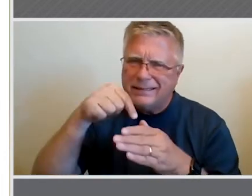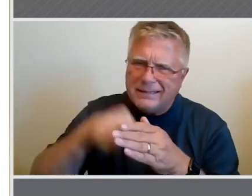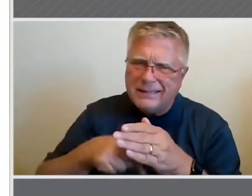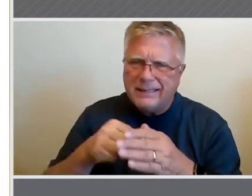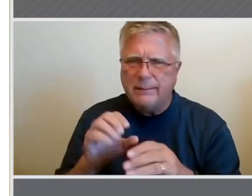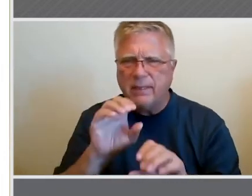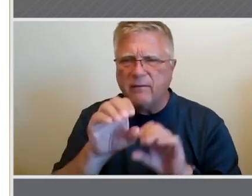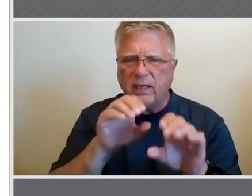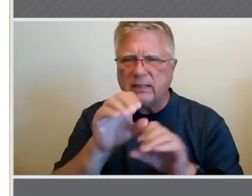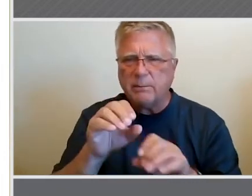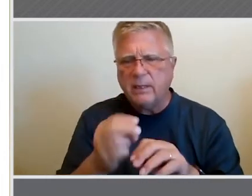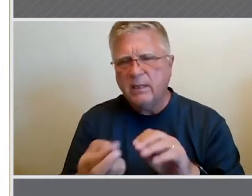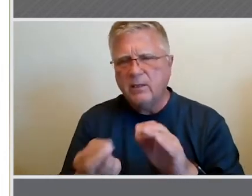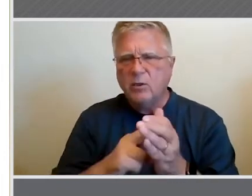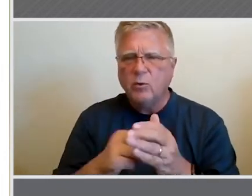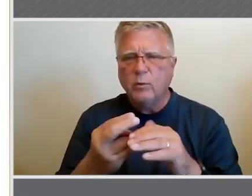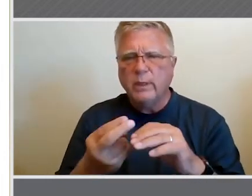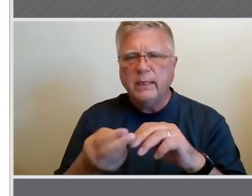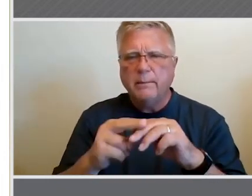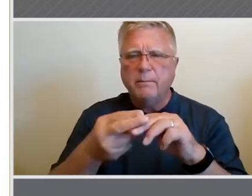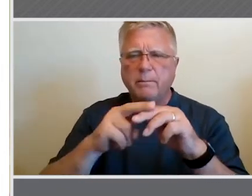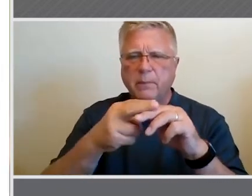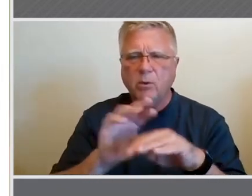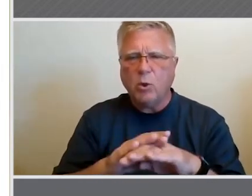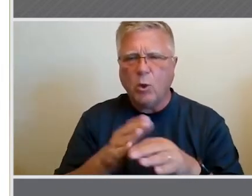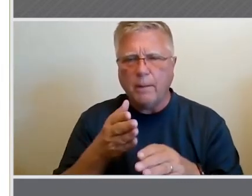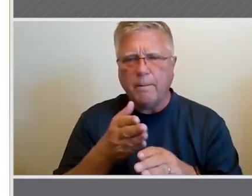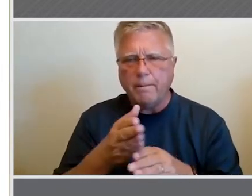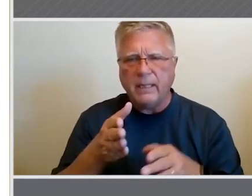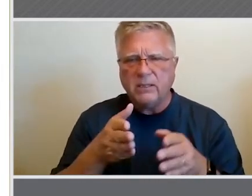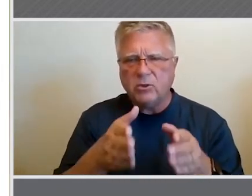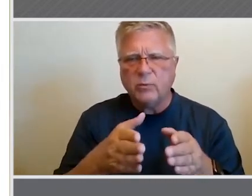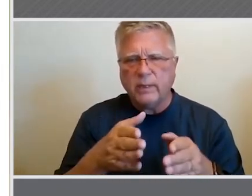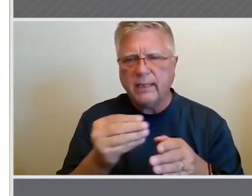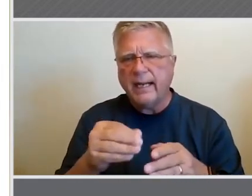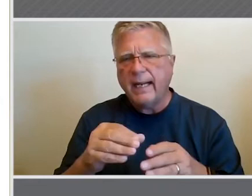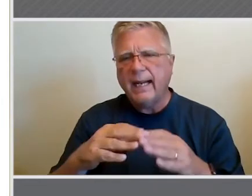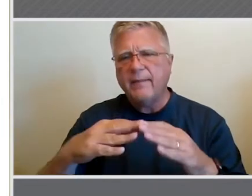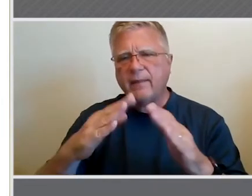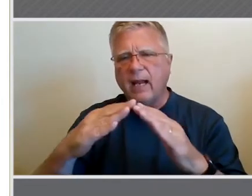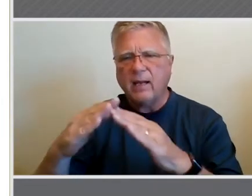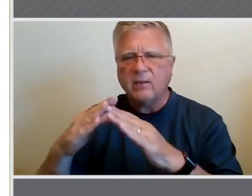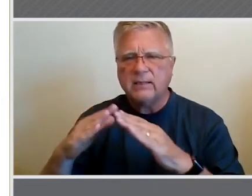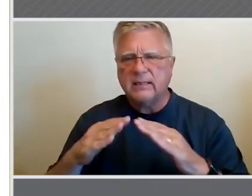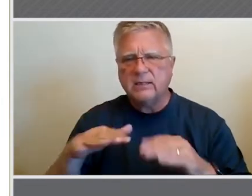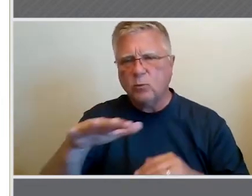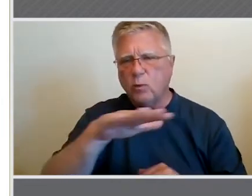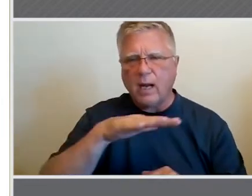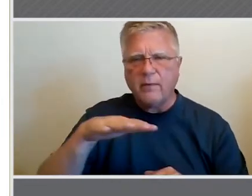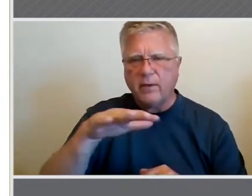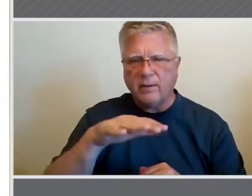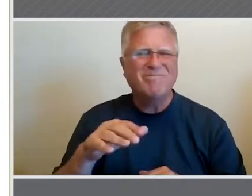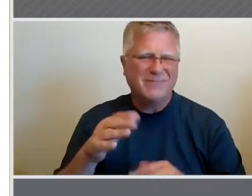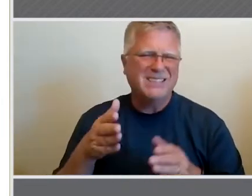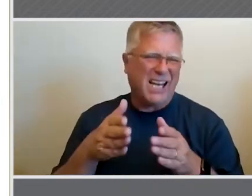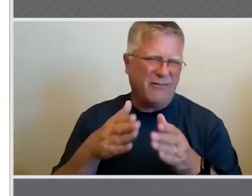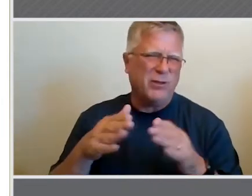a main street to rebuild a business district and rebuild the housing around that businesses targeted avenues of hope becomes that sort of lens by which we think